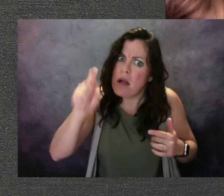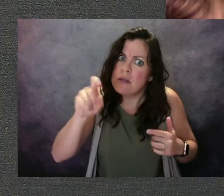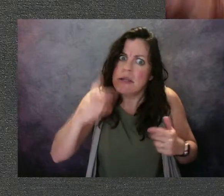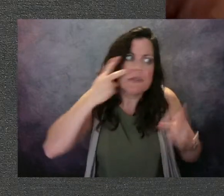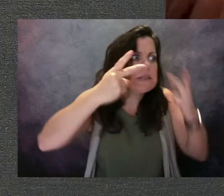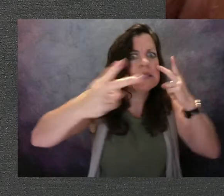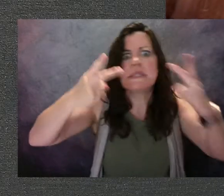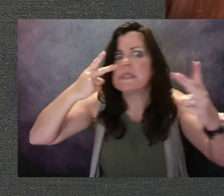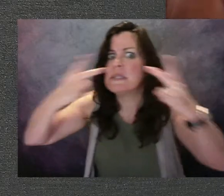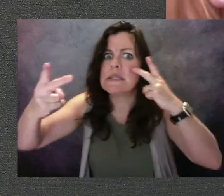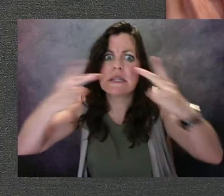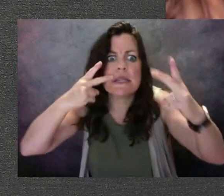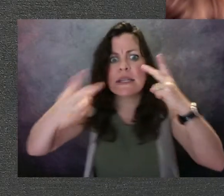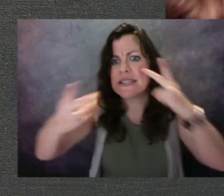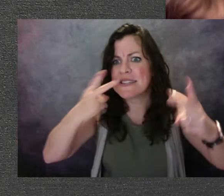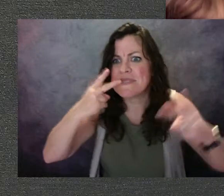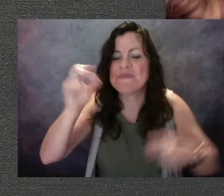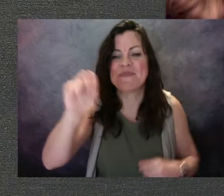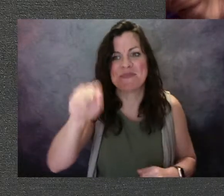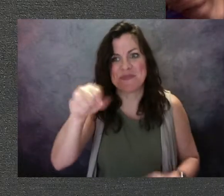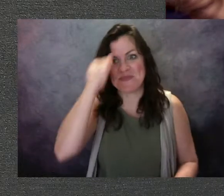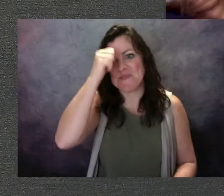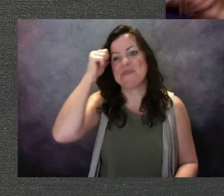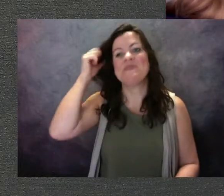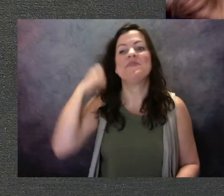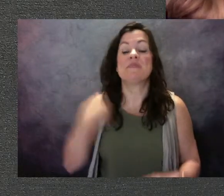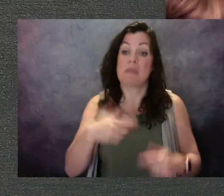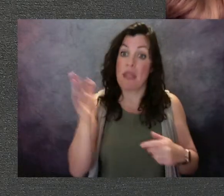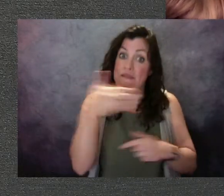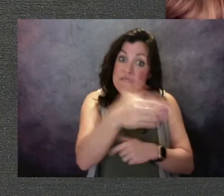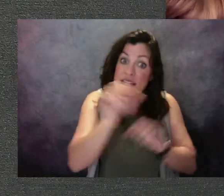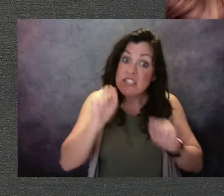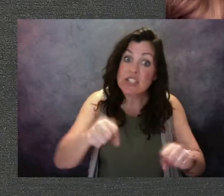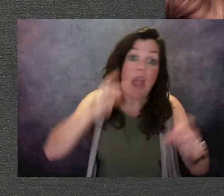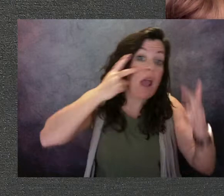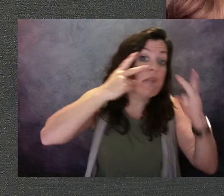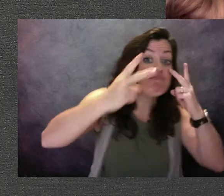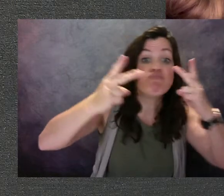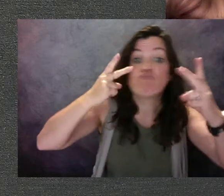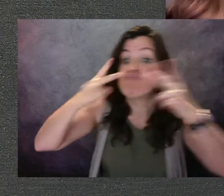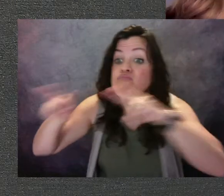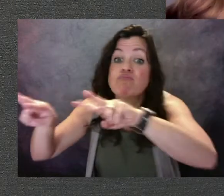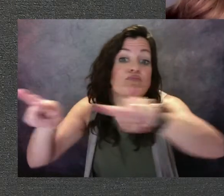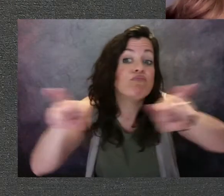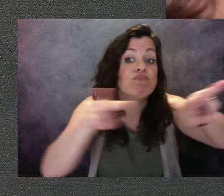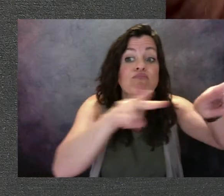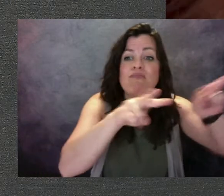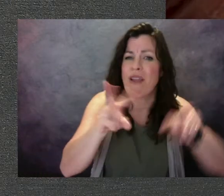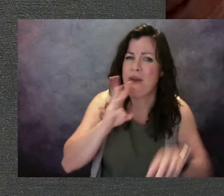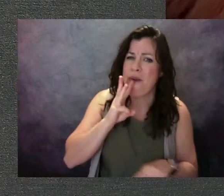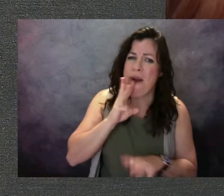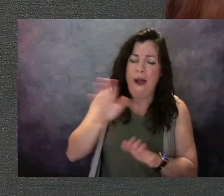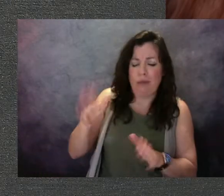in the world. And the fish can see all the beautiful things around them, in the water under the lake.